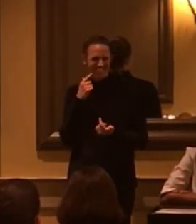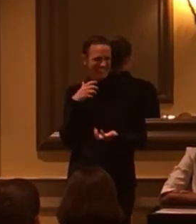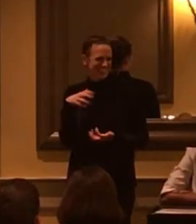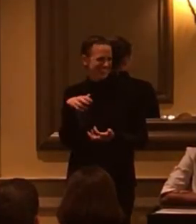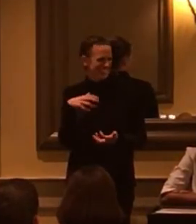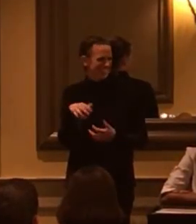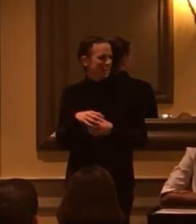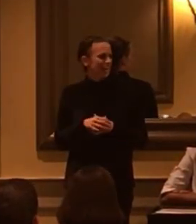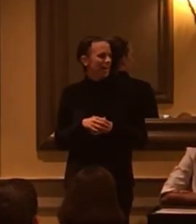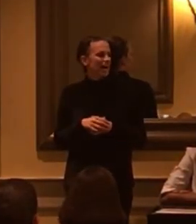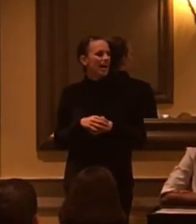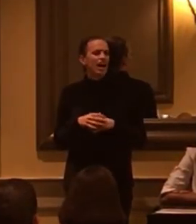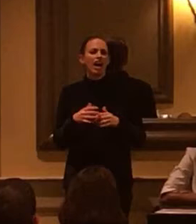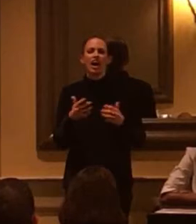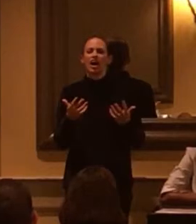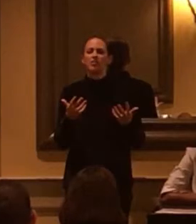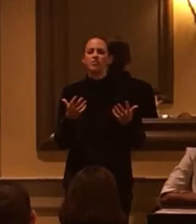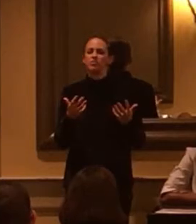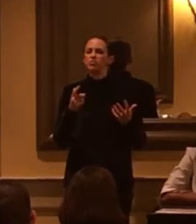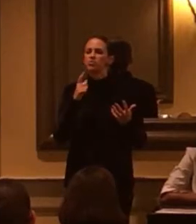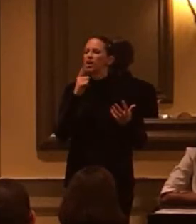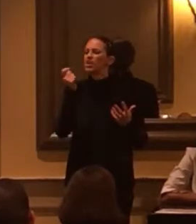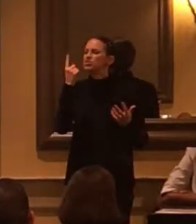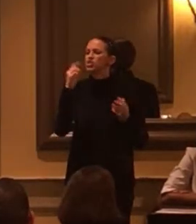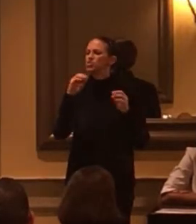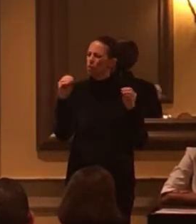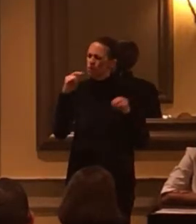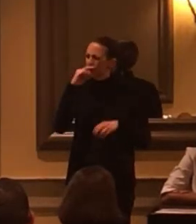I mean no kid can ever truly be prepared for going from